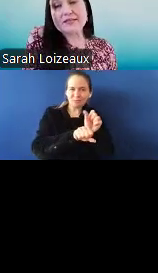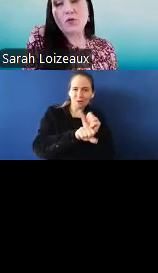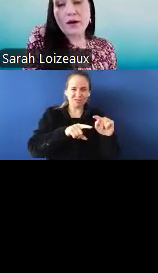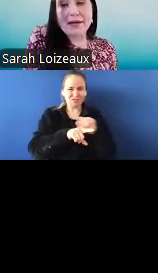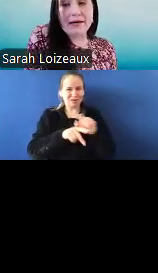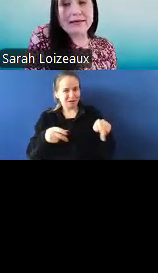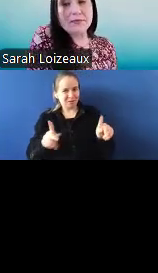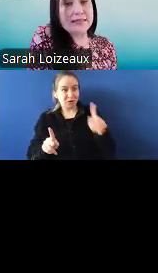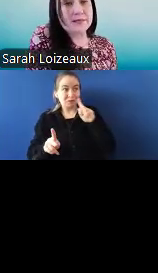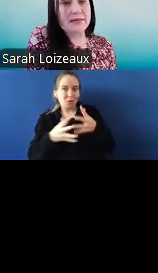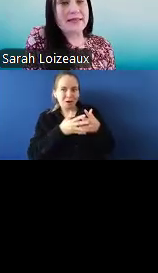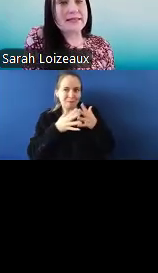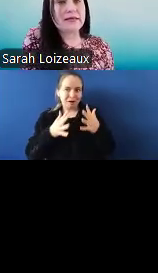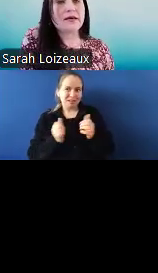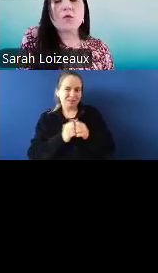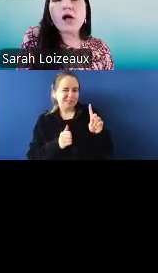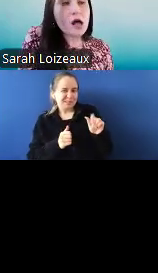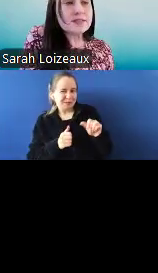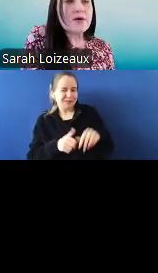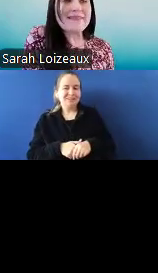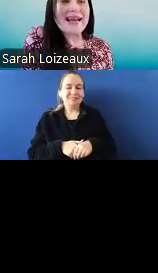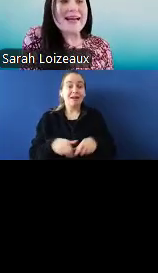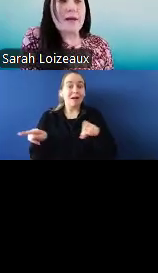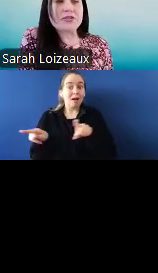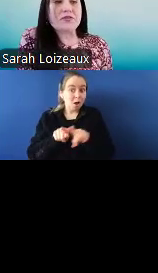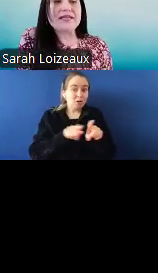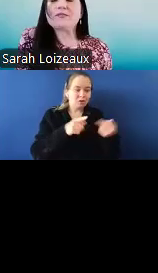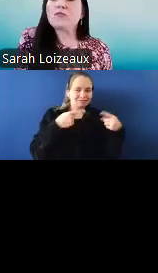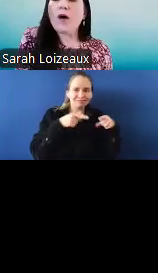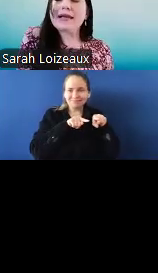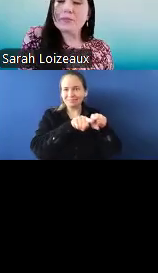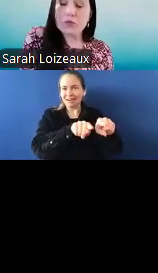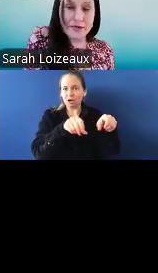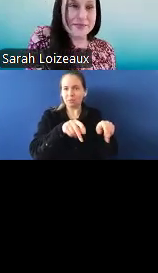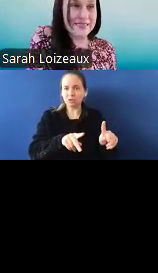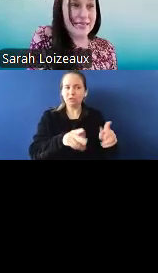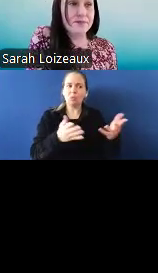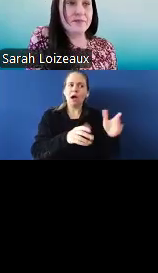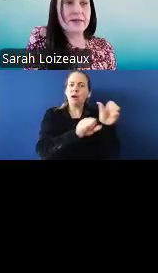for Americans with disabilities, while also aligning opportunities with what employers need.